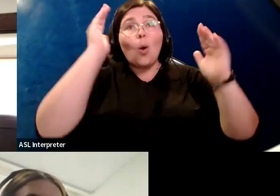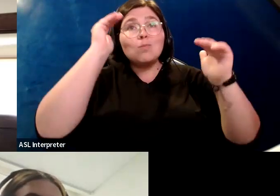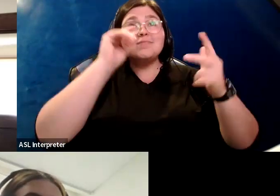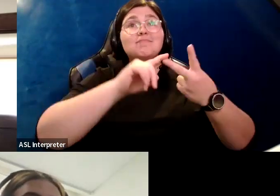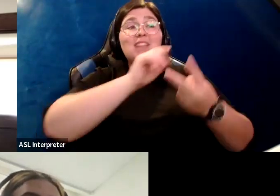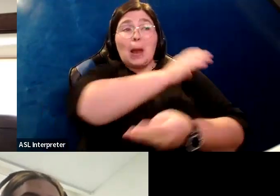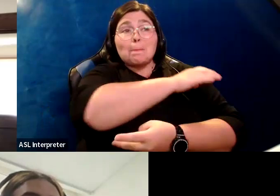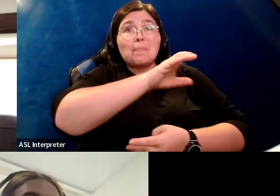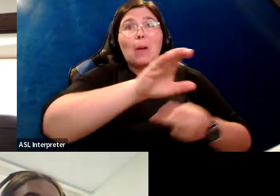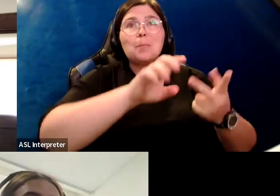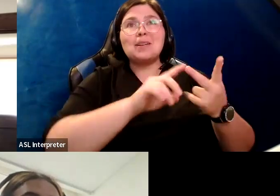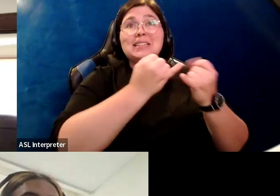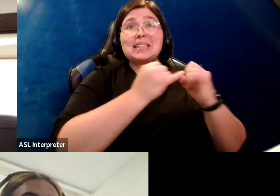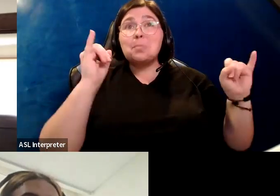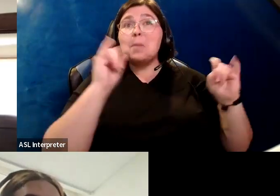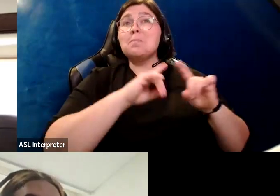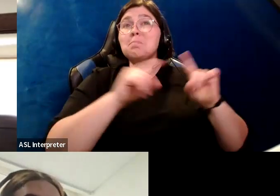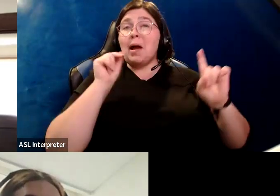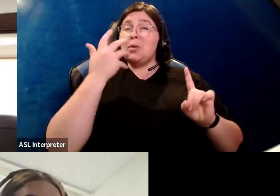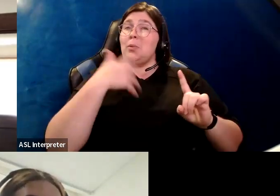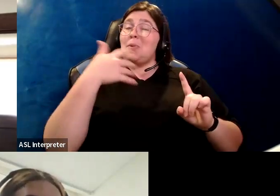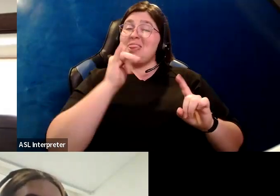But with great power comes great responsibility.